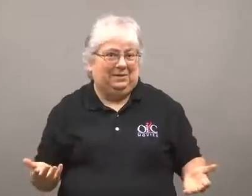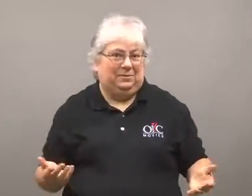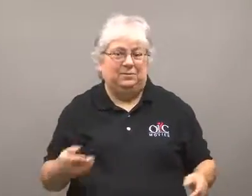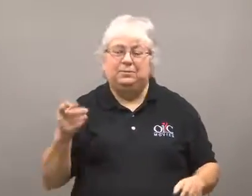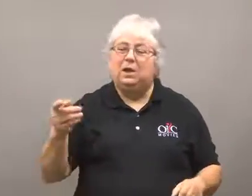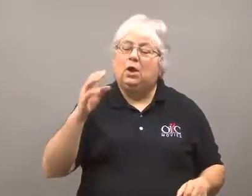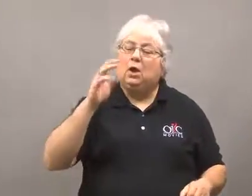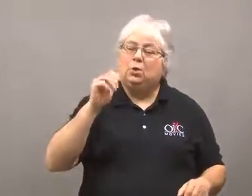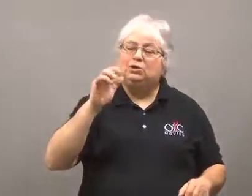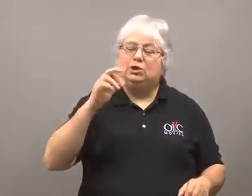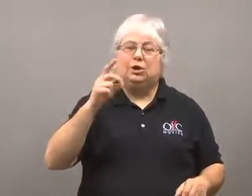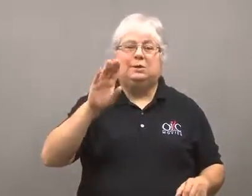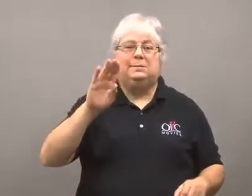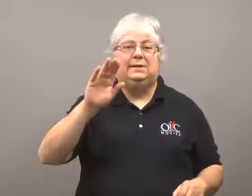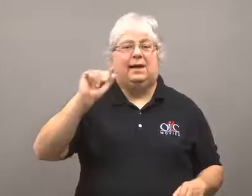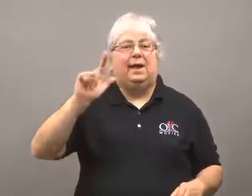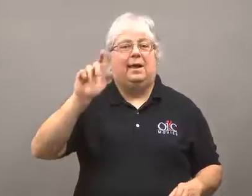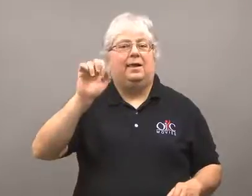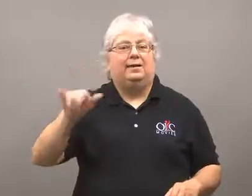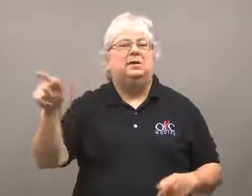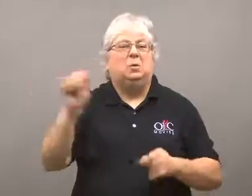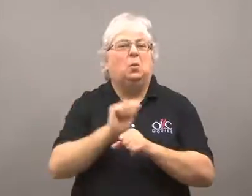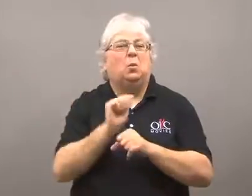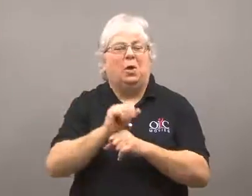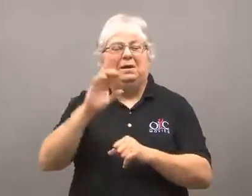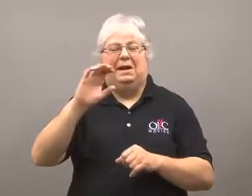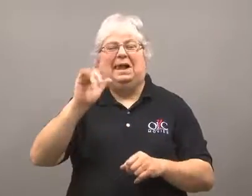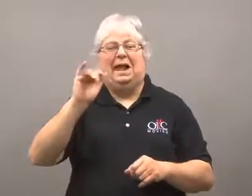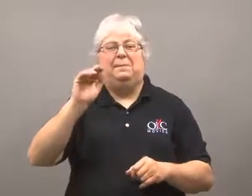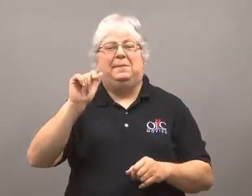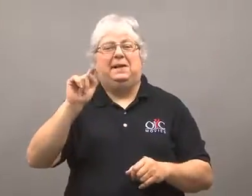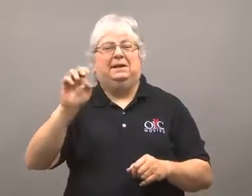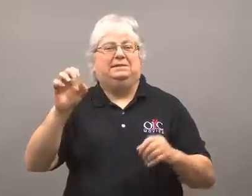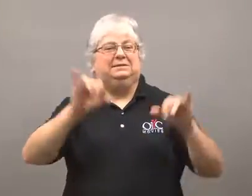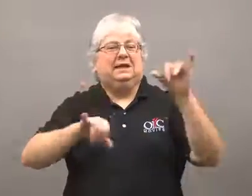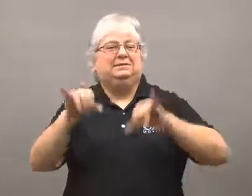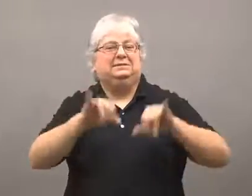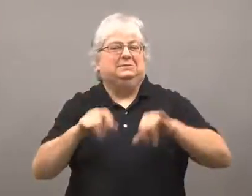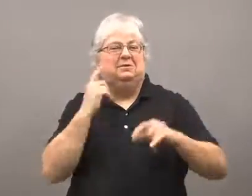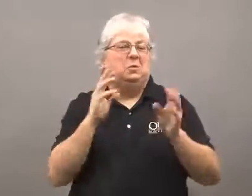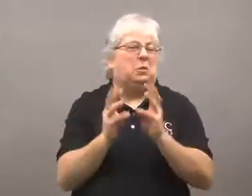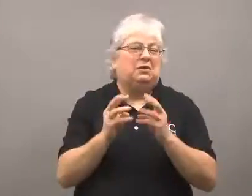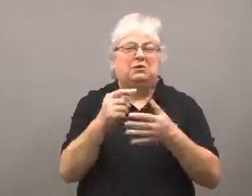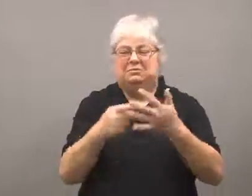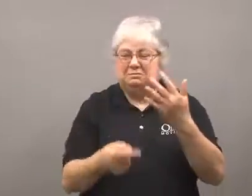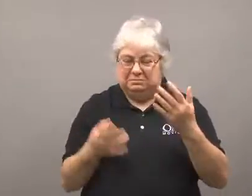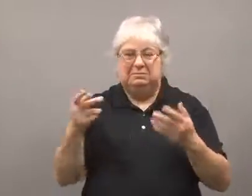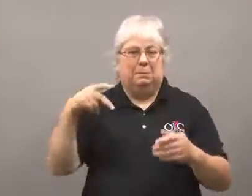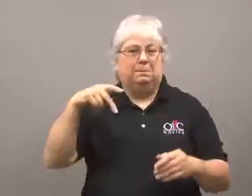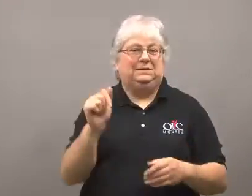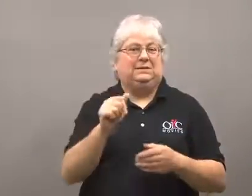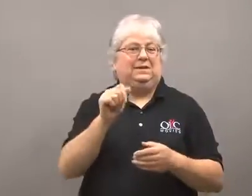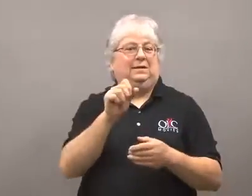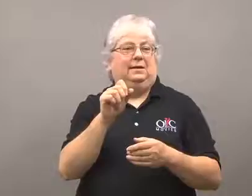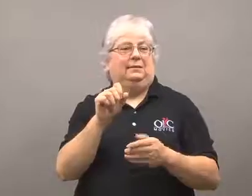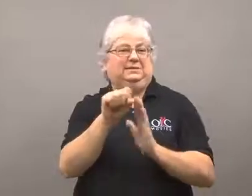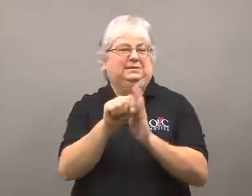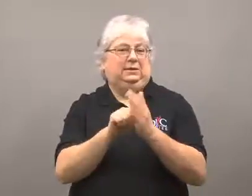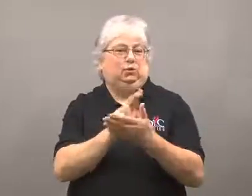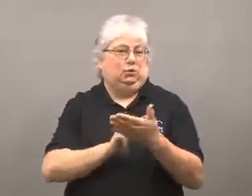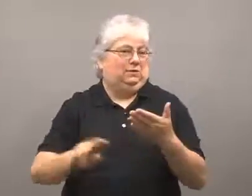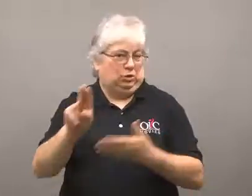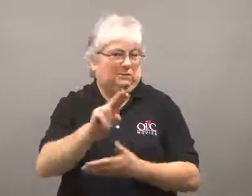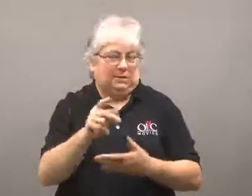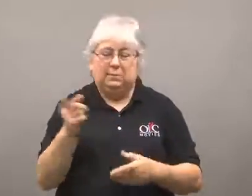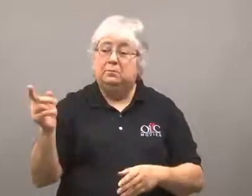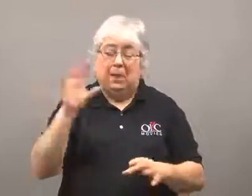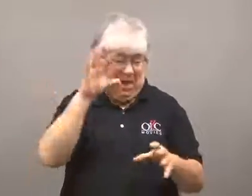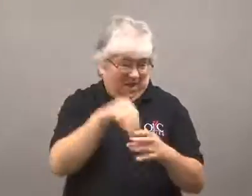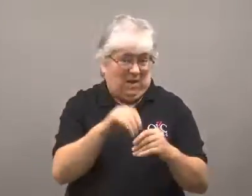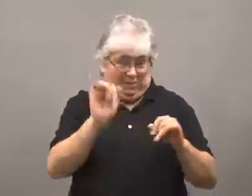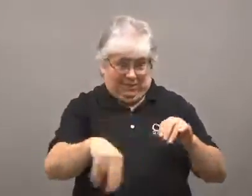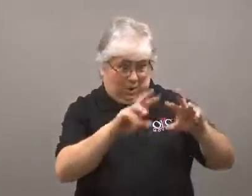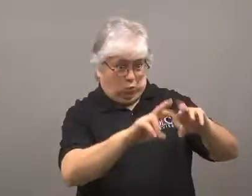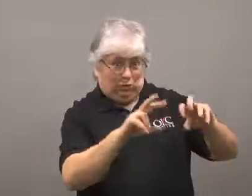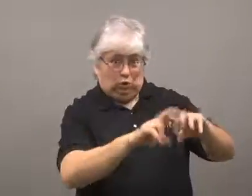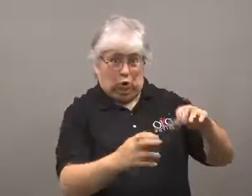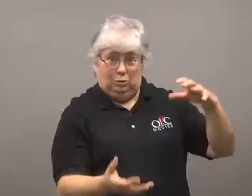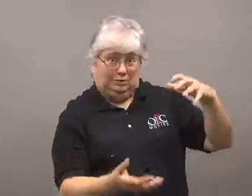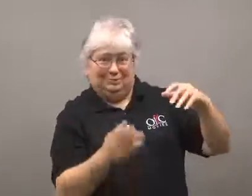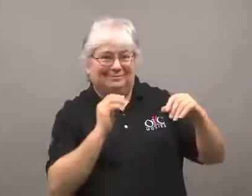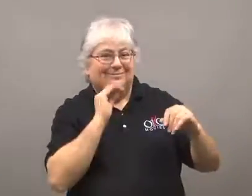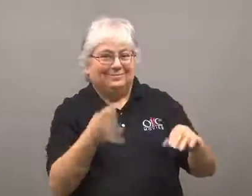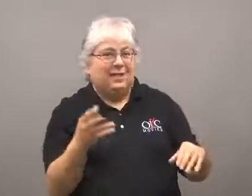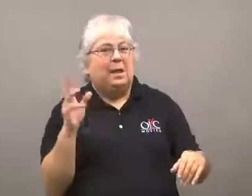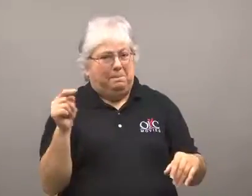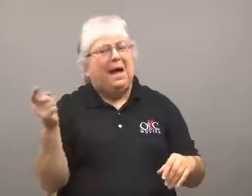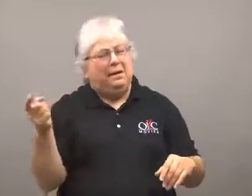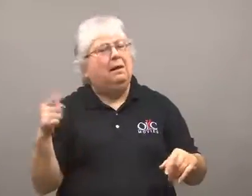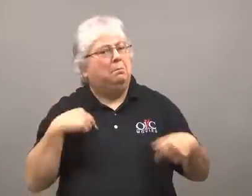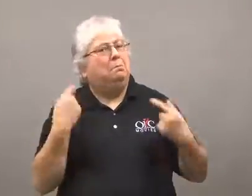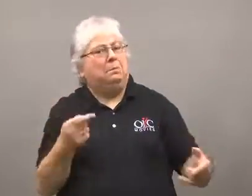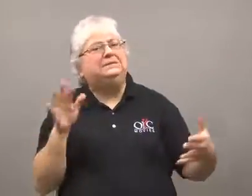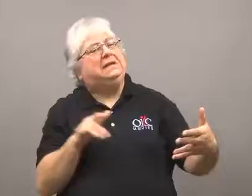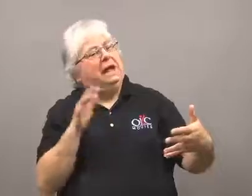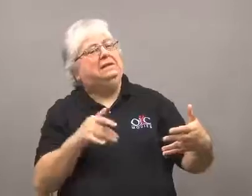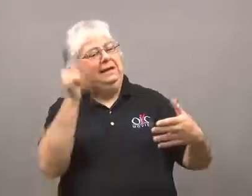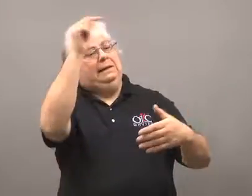Richard B. Alley is a climate scientist at Pennslylvania State University.